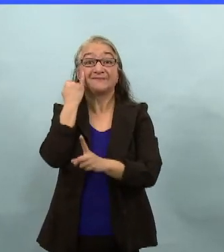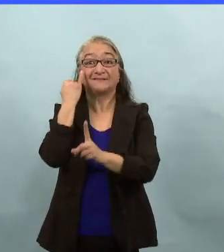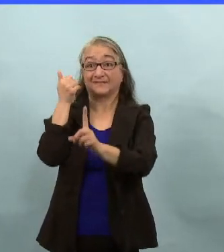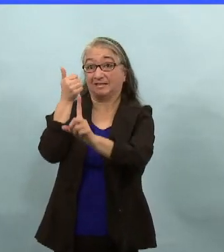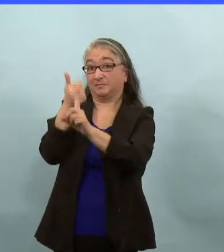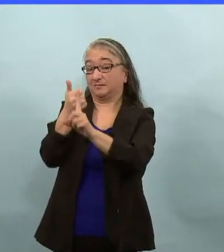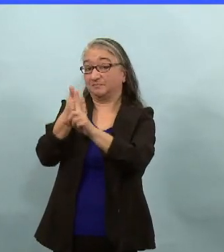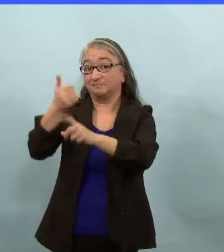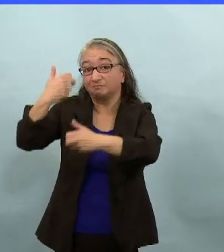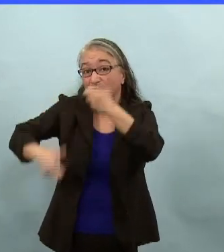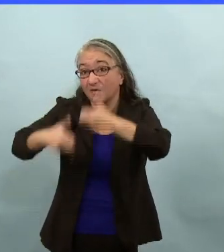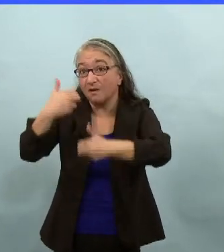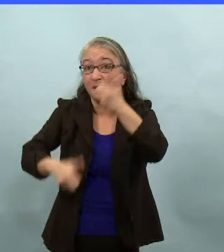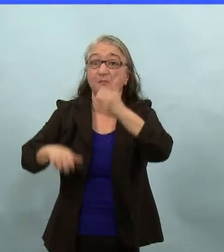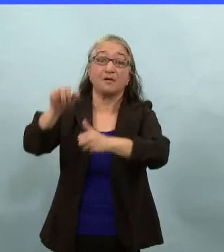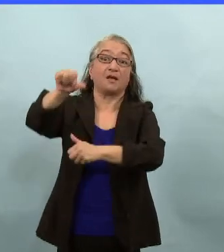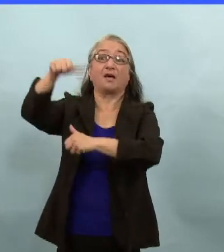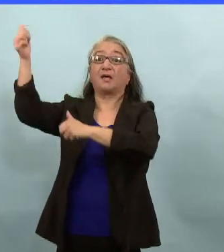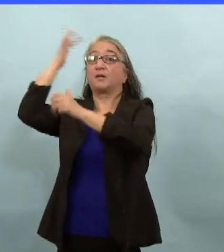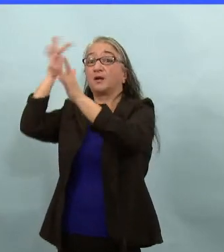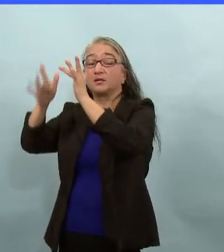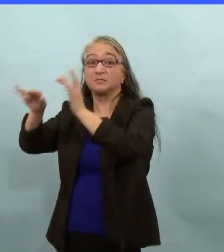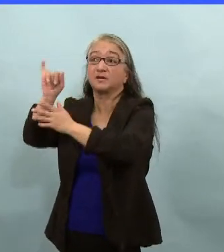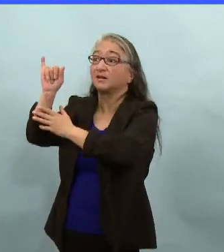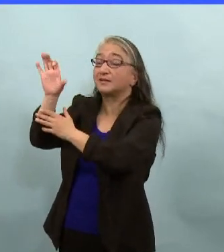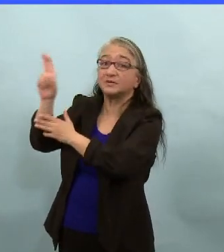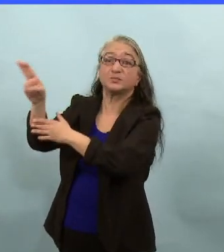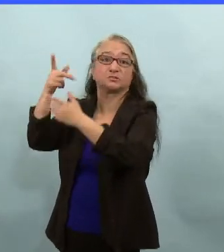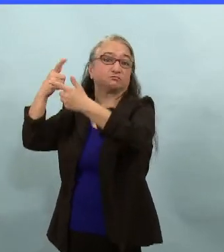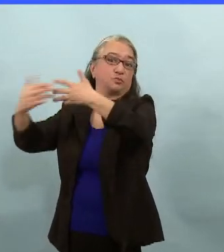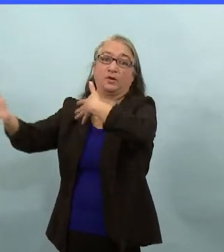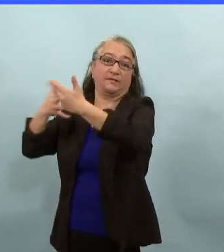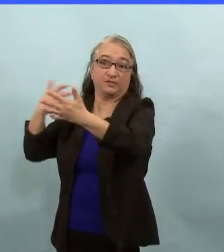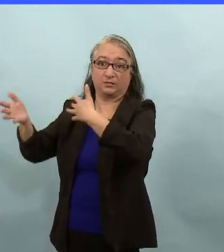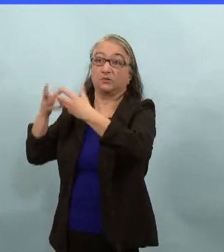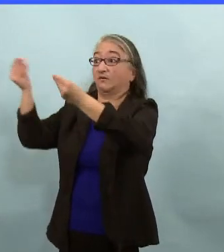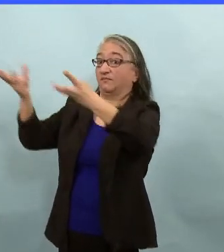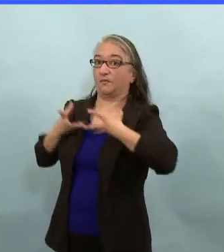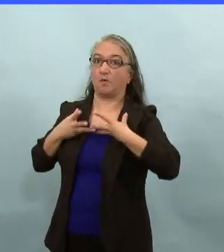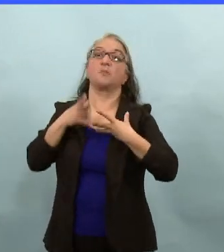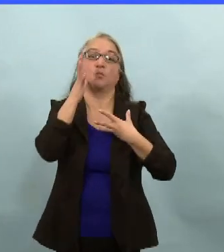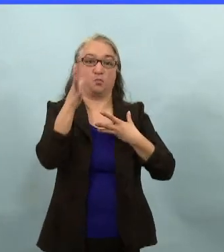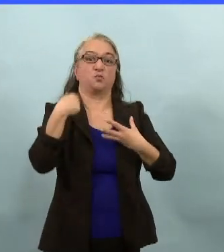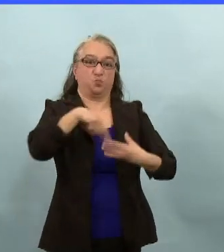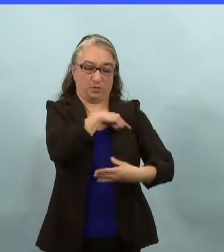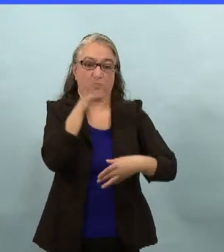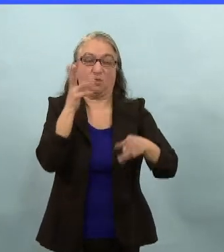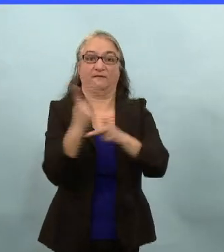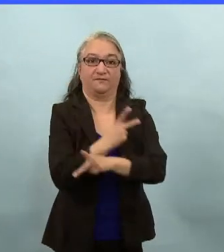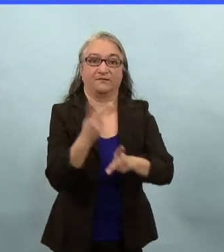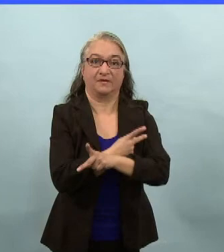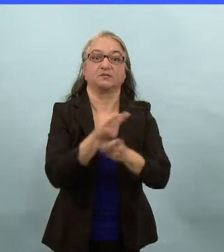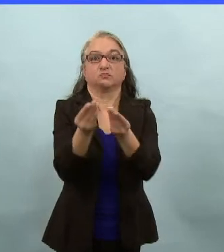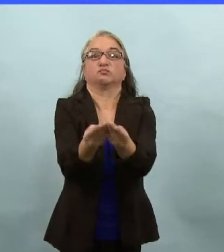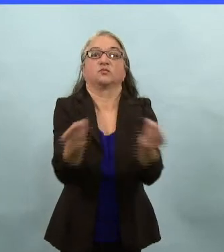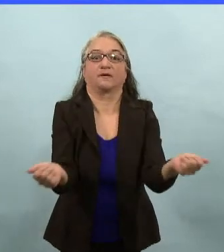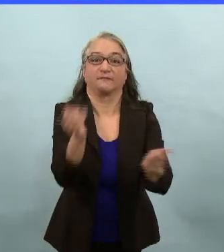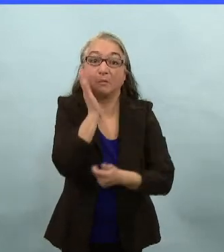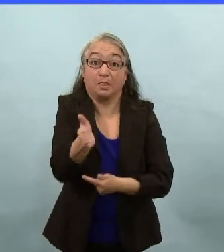ensure manitobans receive the care they need here at in manitoba and they have they have stepped up